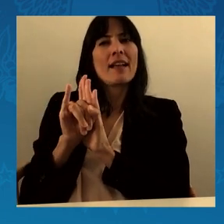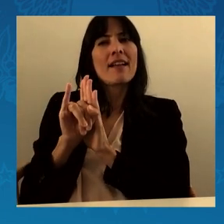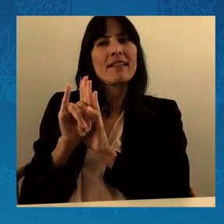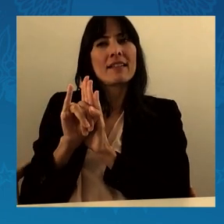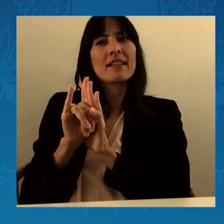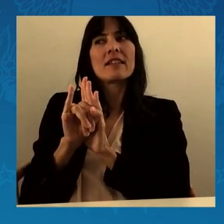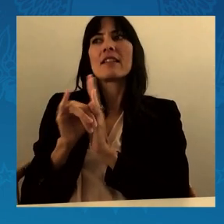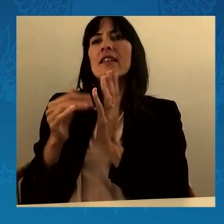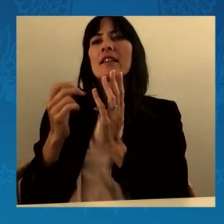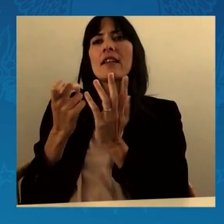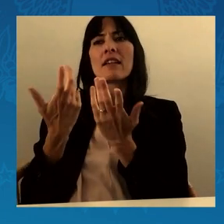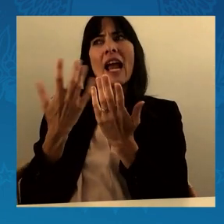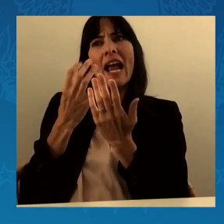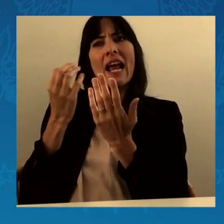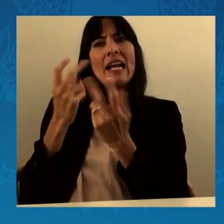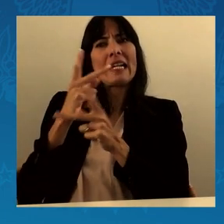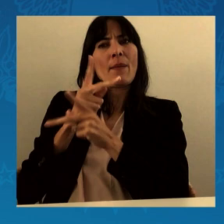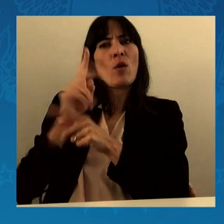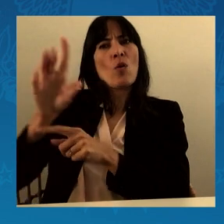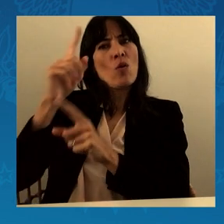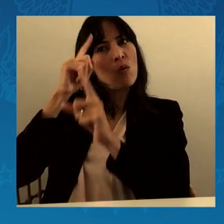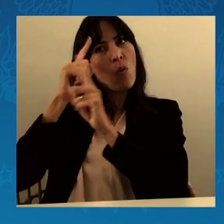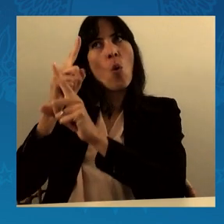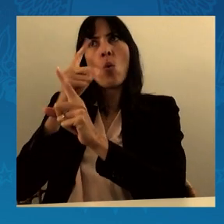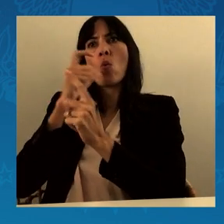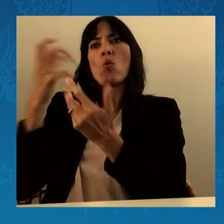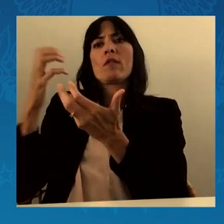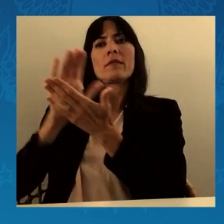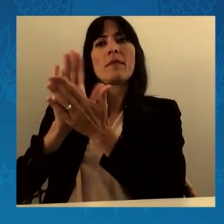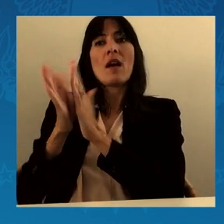And that's important to our nation if we want to invest.